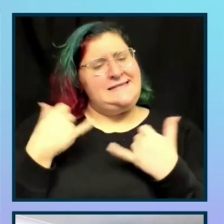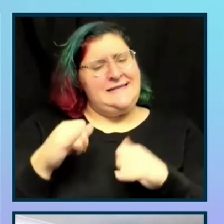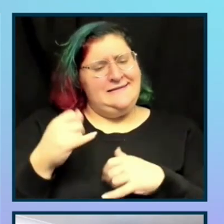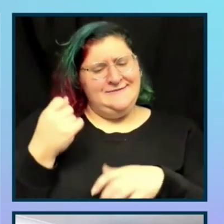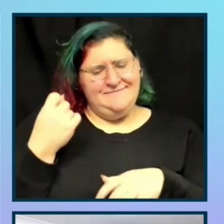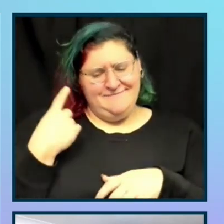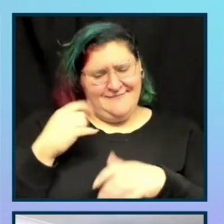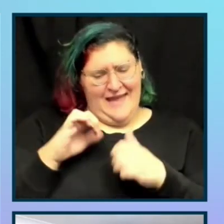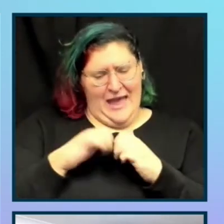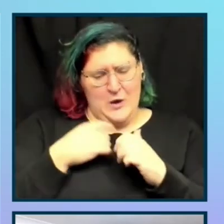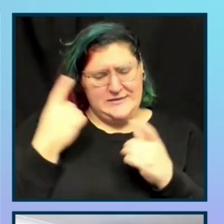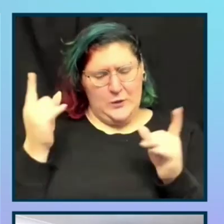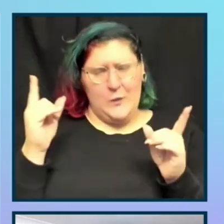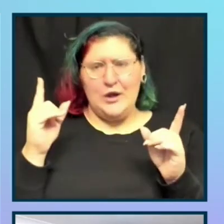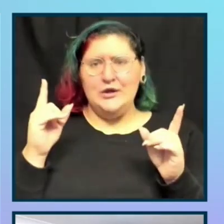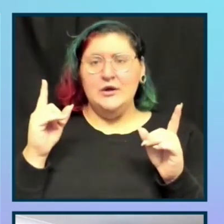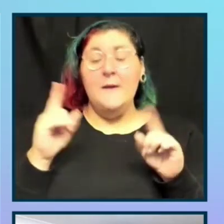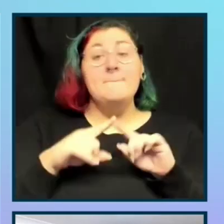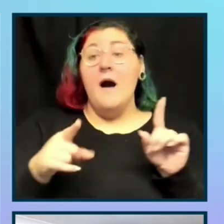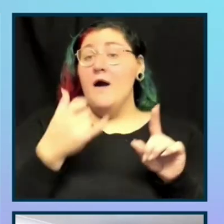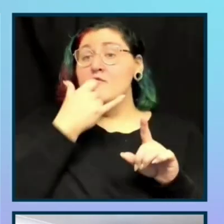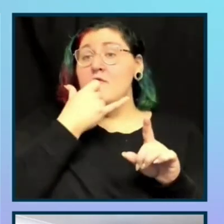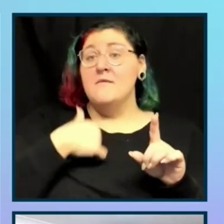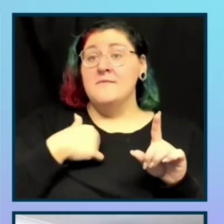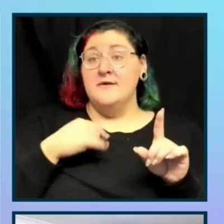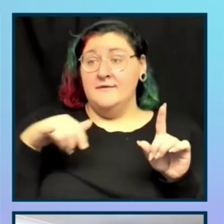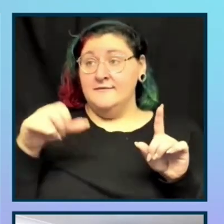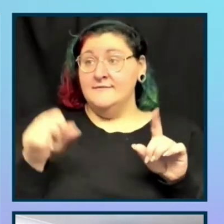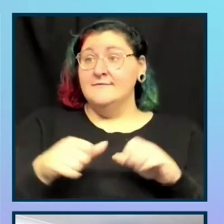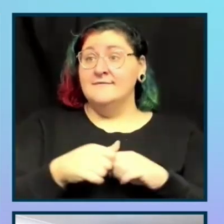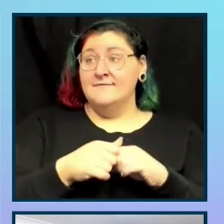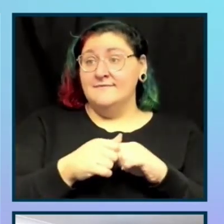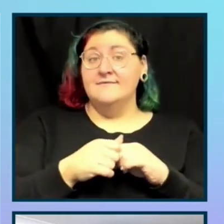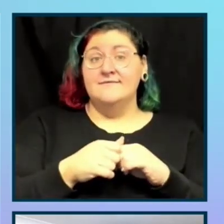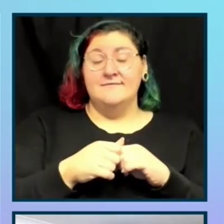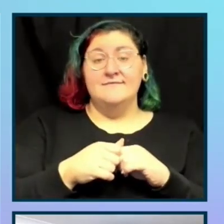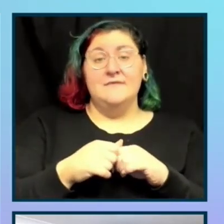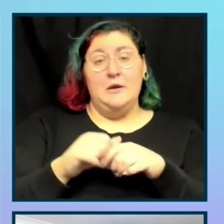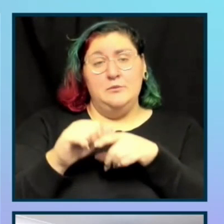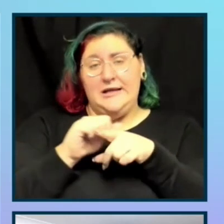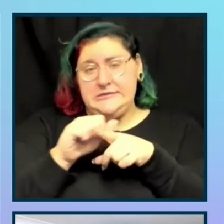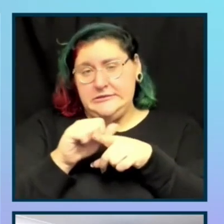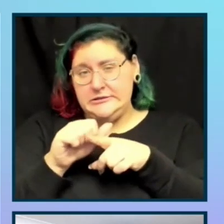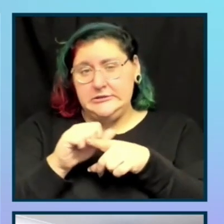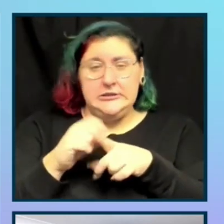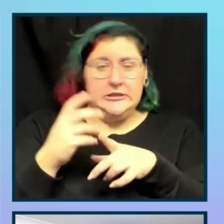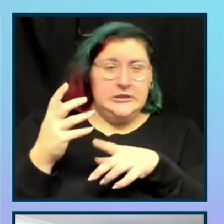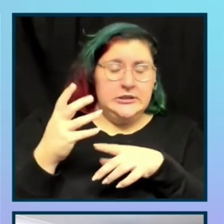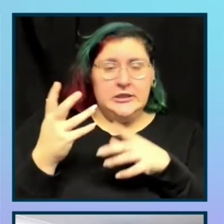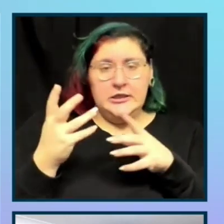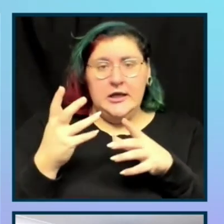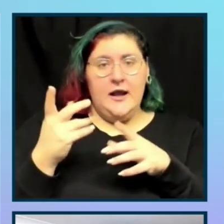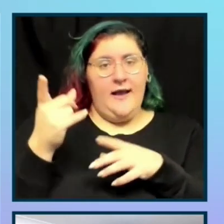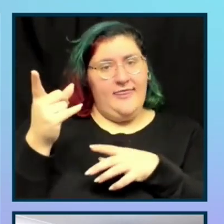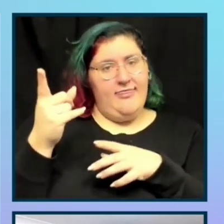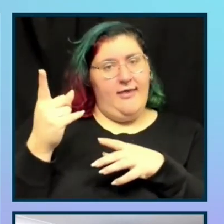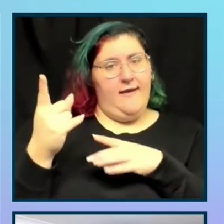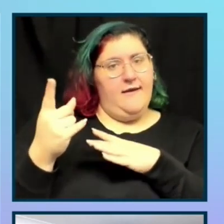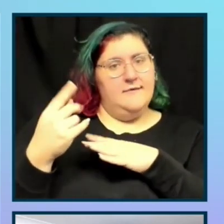But it turned out I was incorrect and with a little practice and some advice and instructions from the lovely dev team